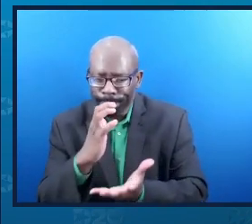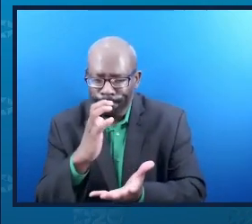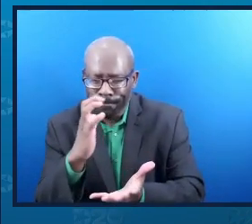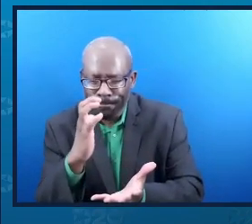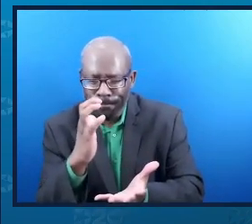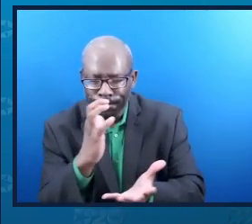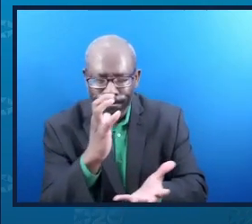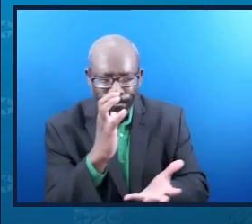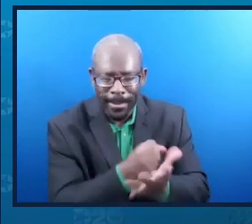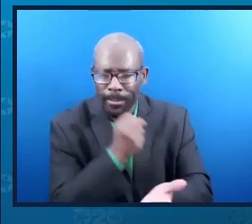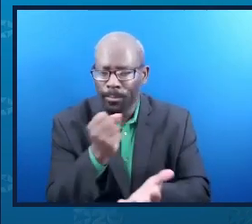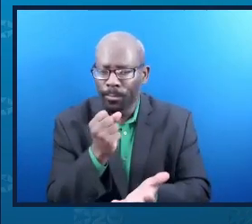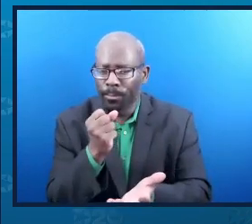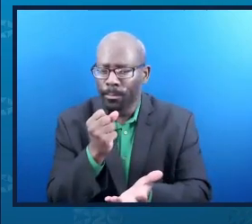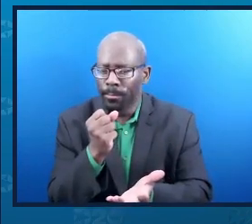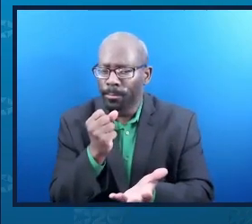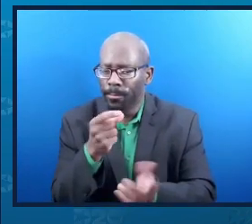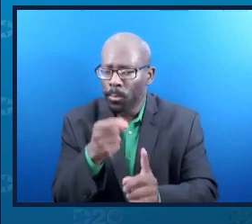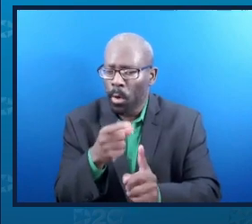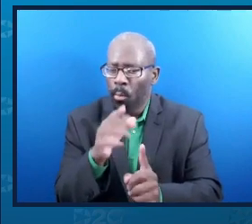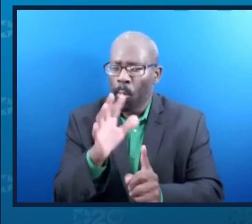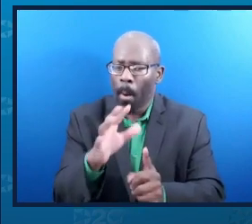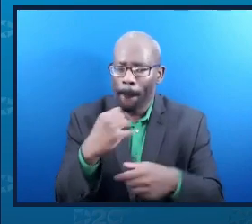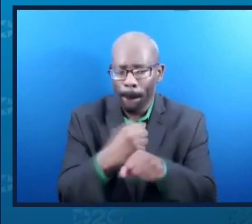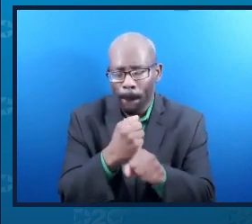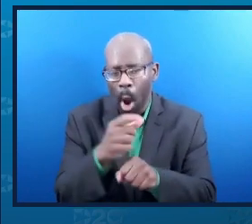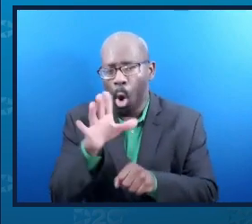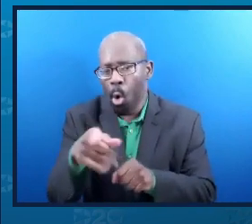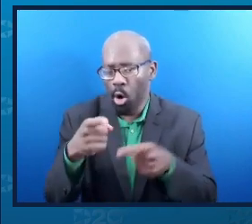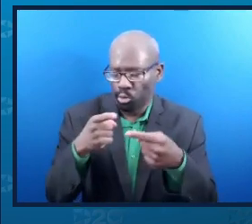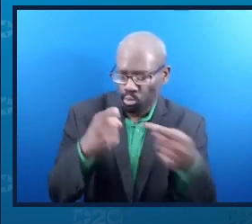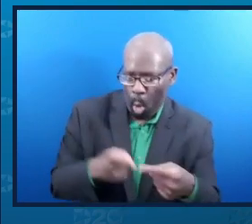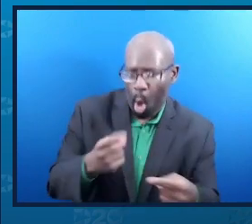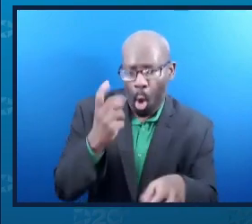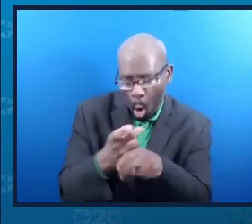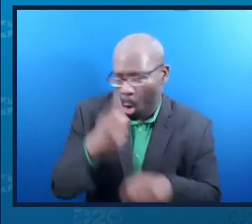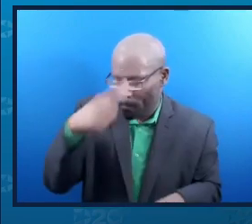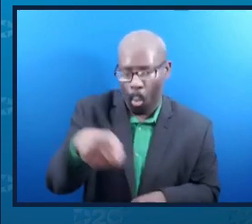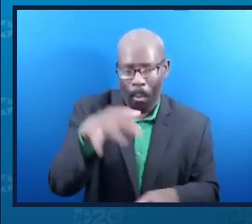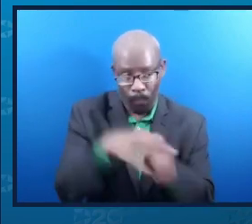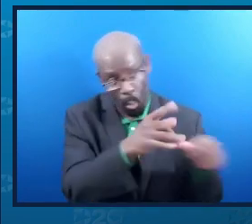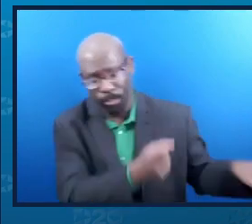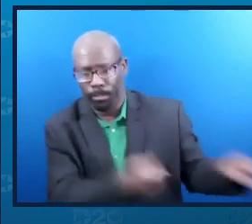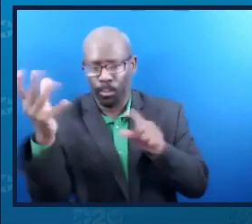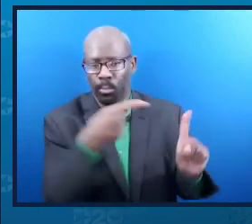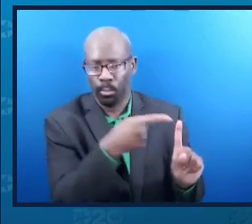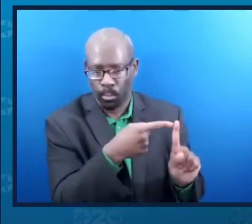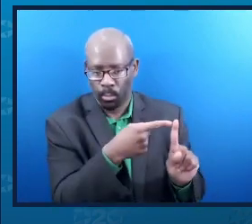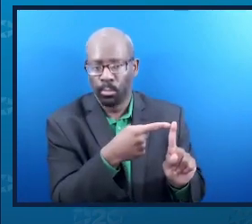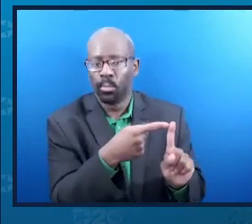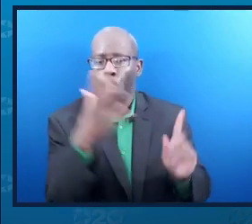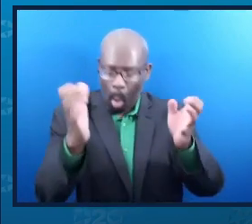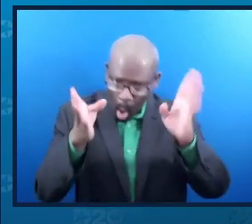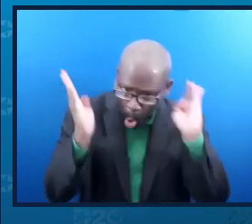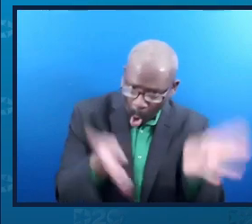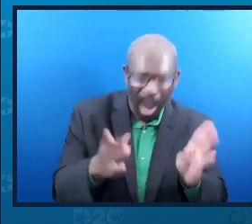SO THEY ARE HOPING TO MAKE IT AS HARD AS POSSIBLE FOR TO YOU VOTE, AND TO CONVINCE YOU THAT